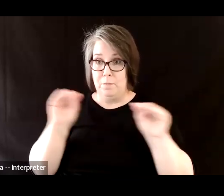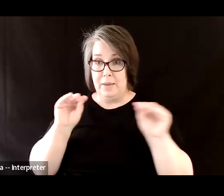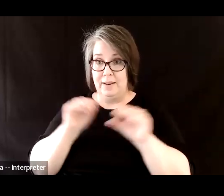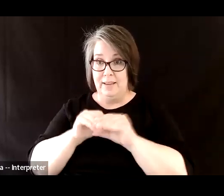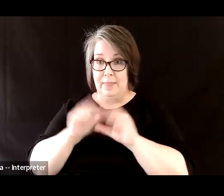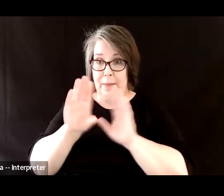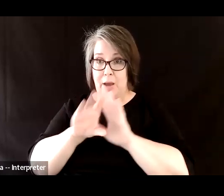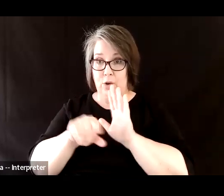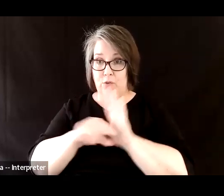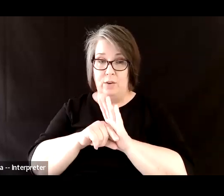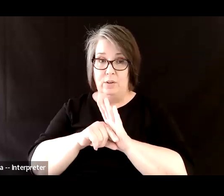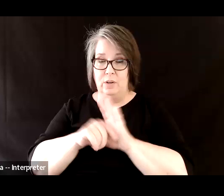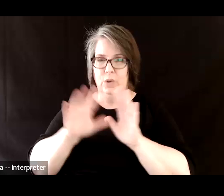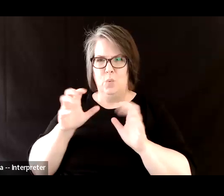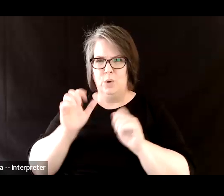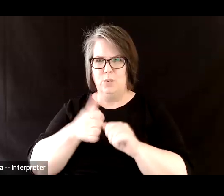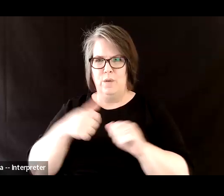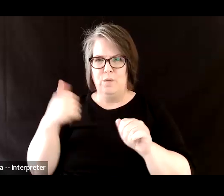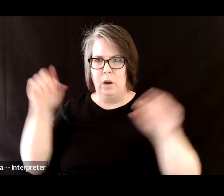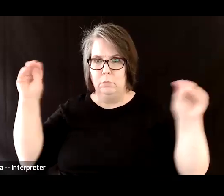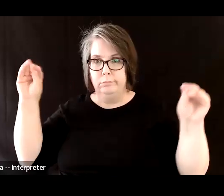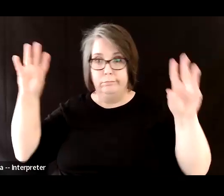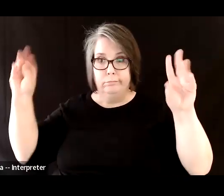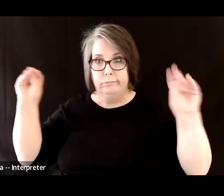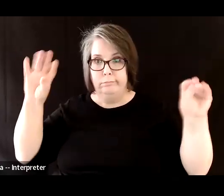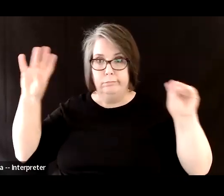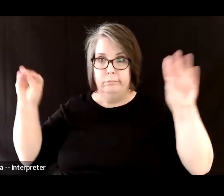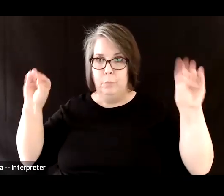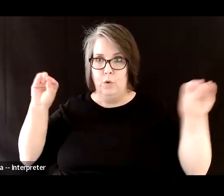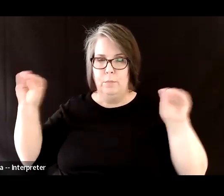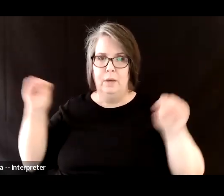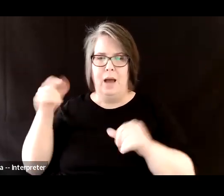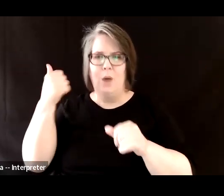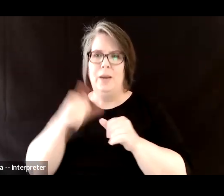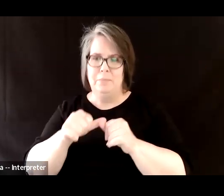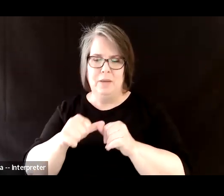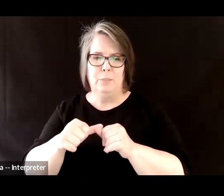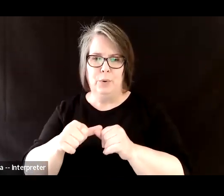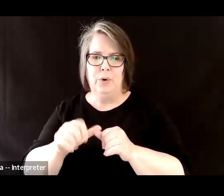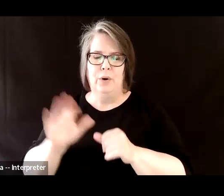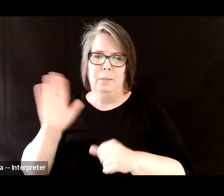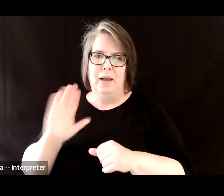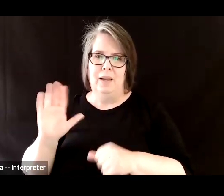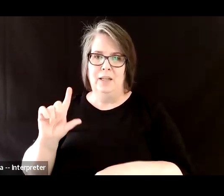You really want to avoid movement in your backgrounds when possible. I remember back in 2020, I